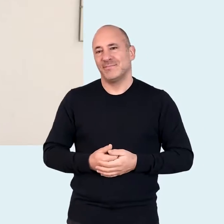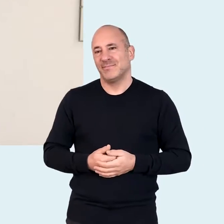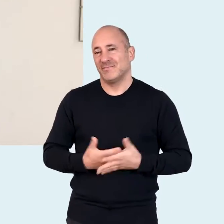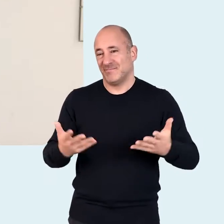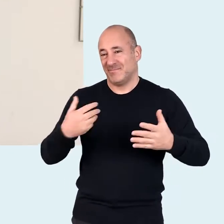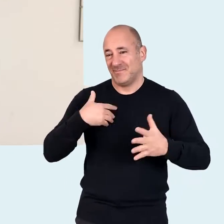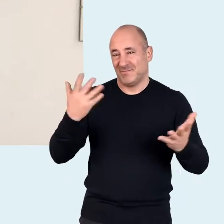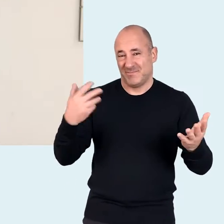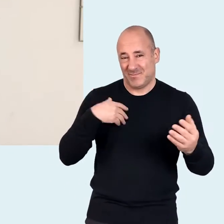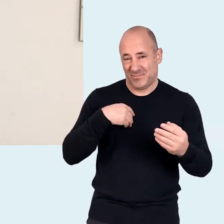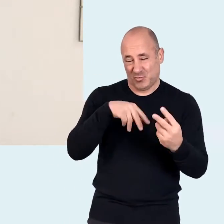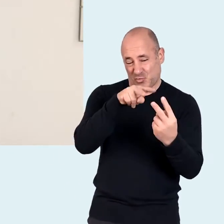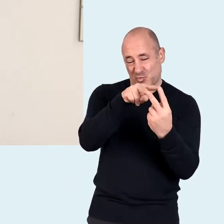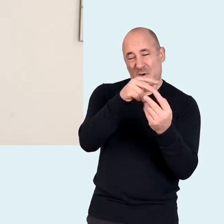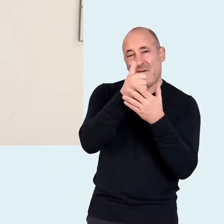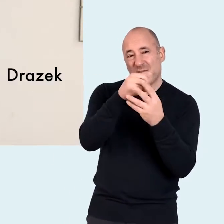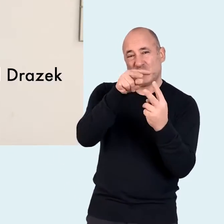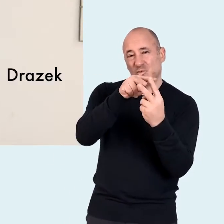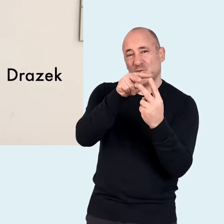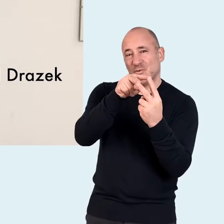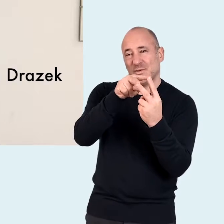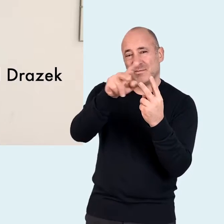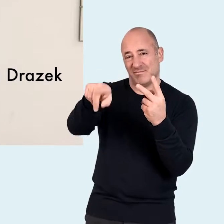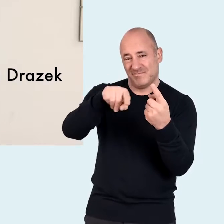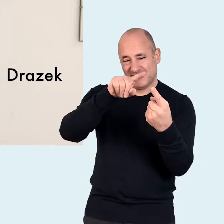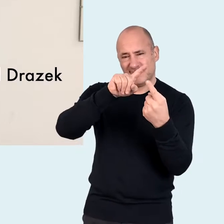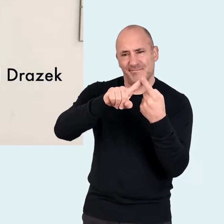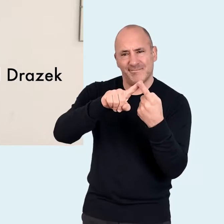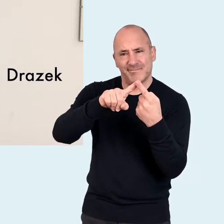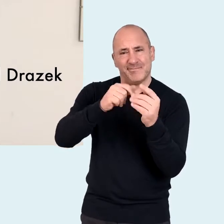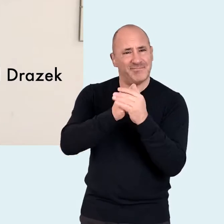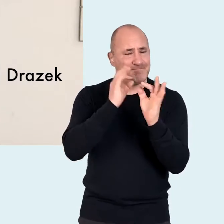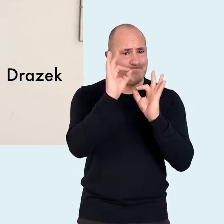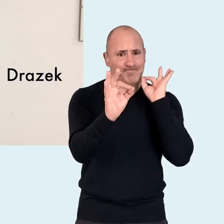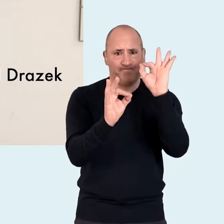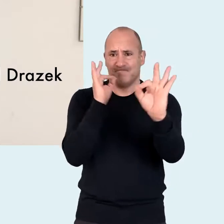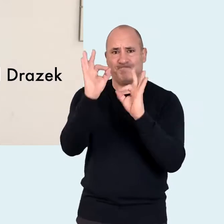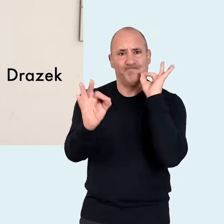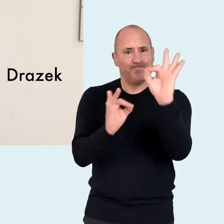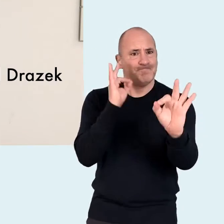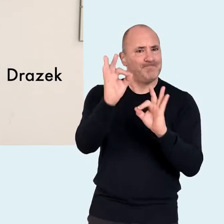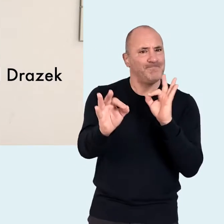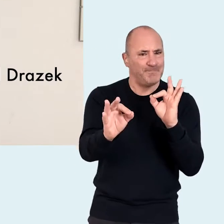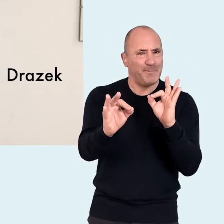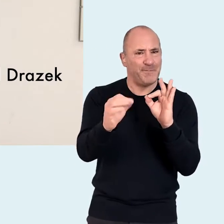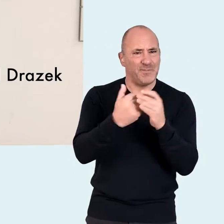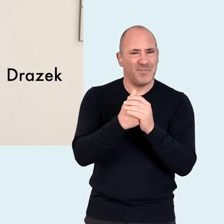So I would have two pieces of advice. My first would be to ask questions. So participants